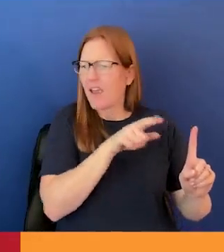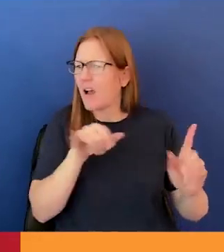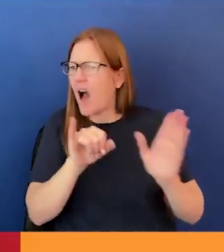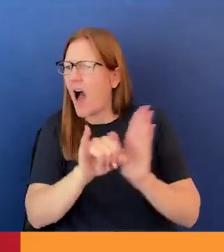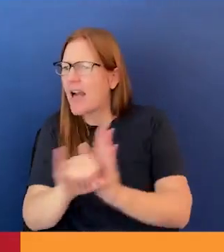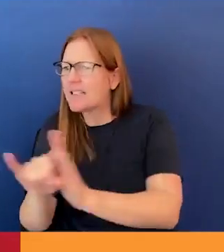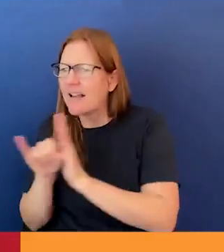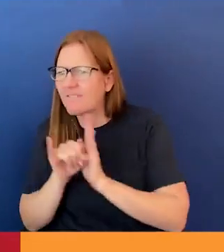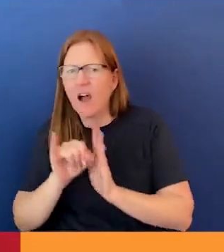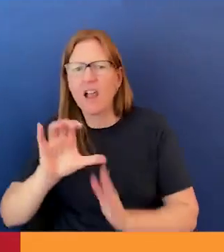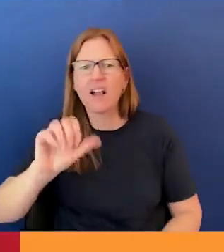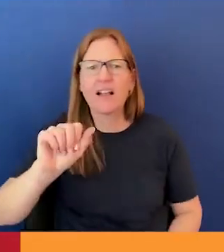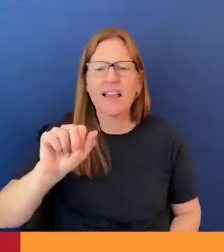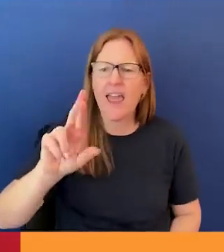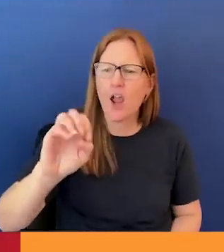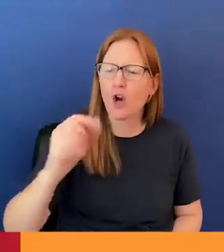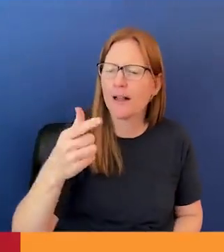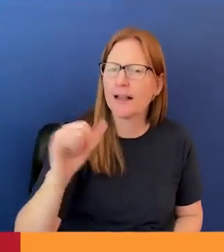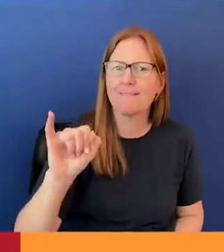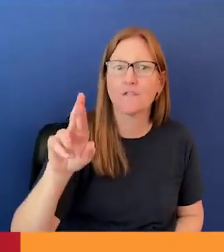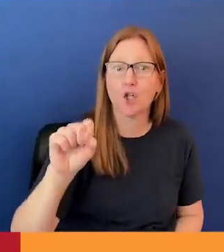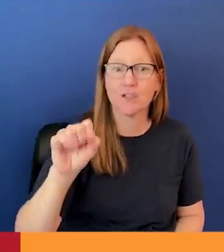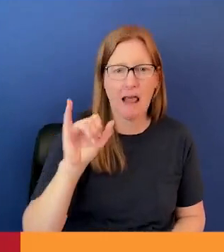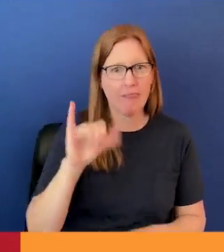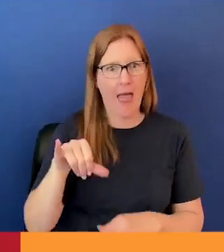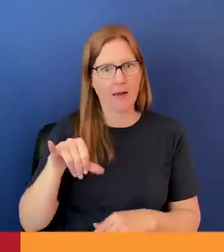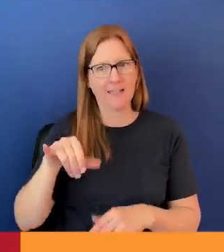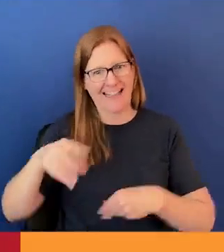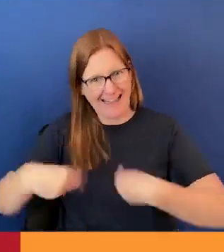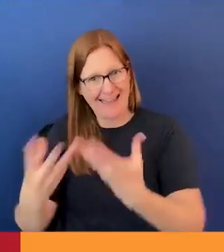that whole umbrella topic, as its number one priority this year.